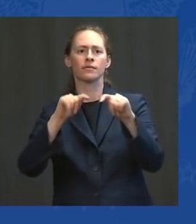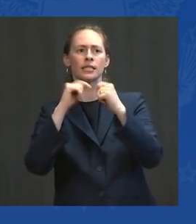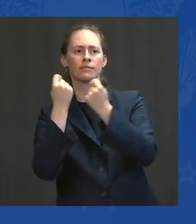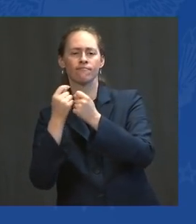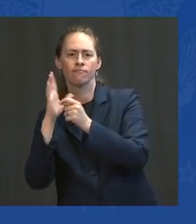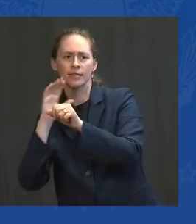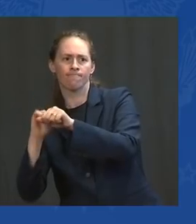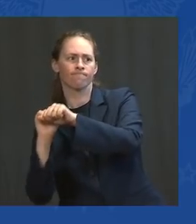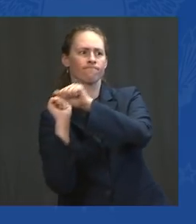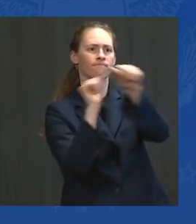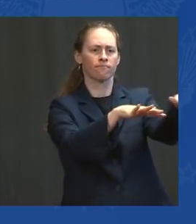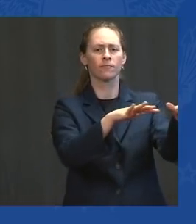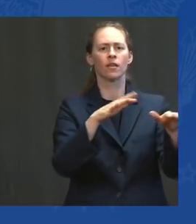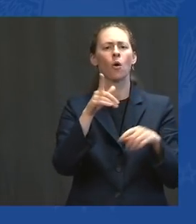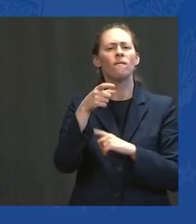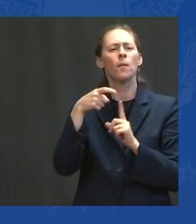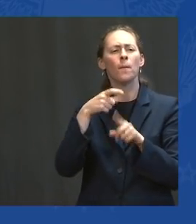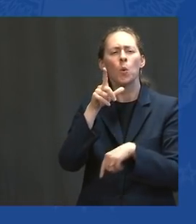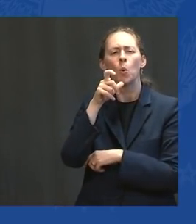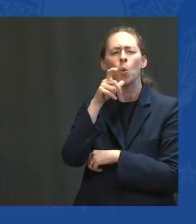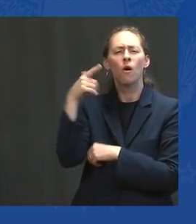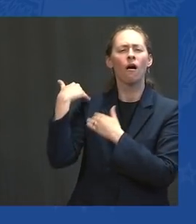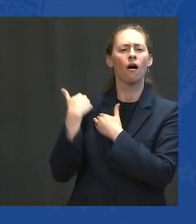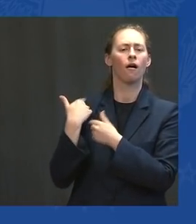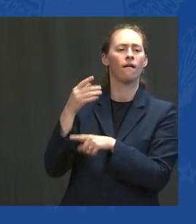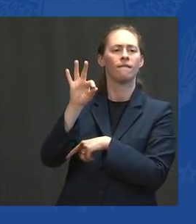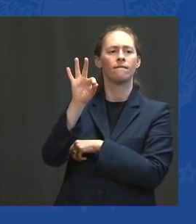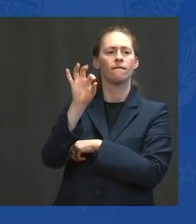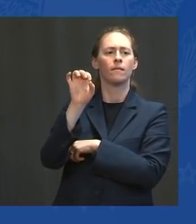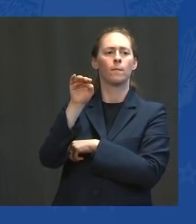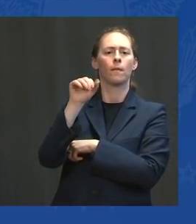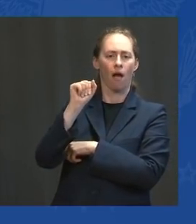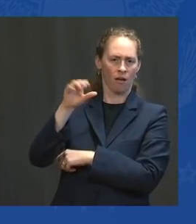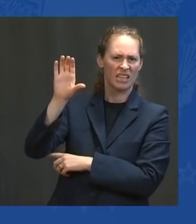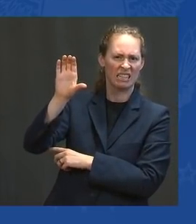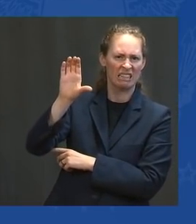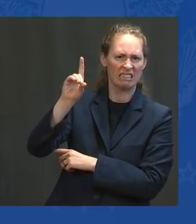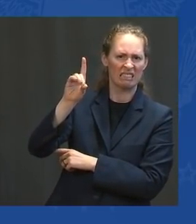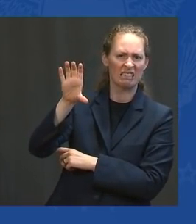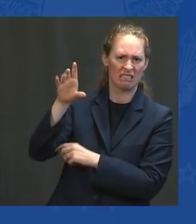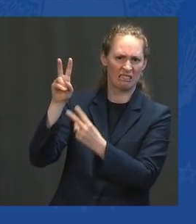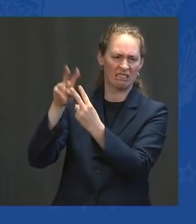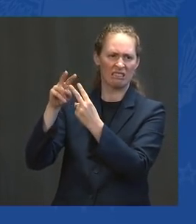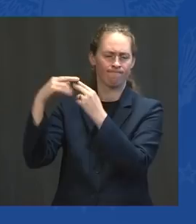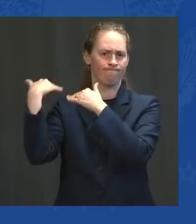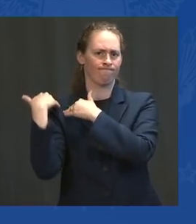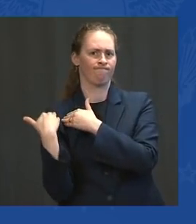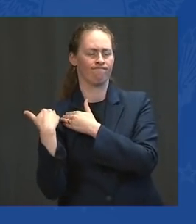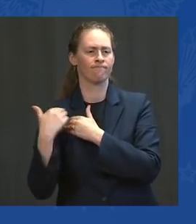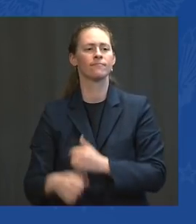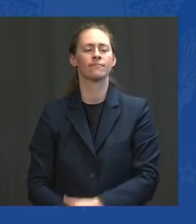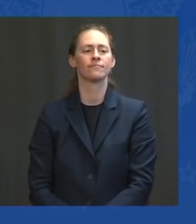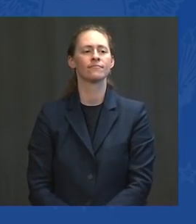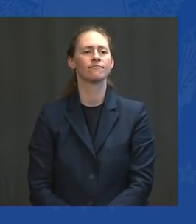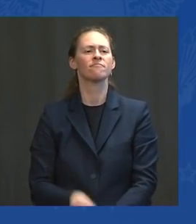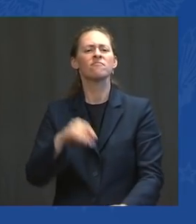the CDC, the Centers for Disease Control and Prevention; and elsewhere across our government -- other groups.